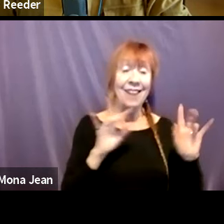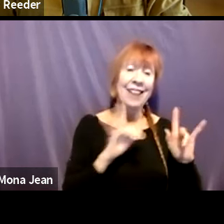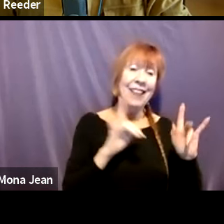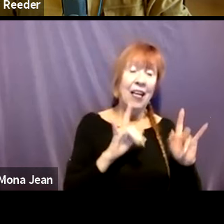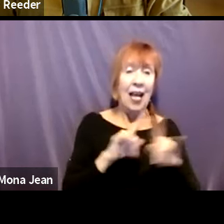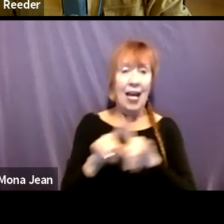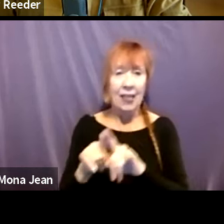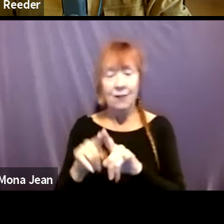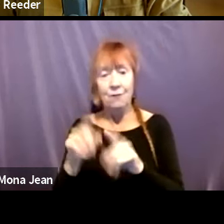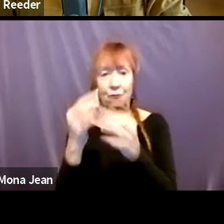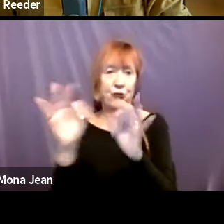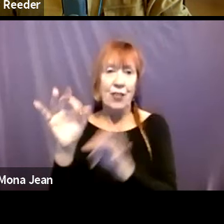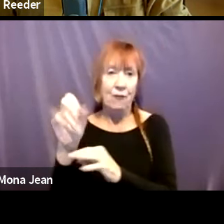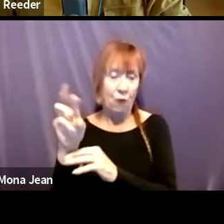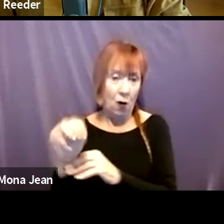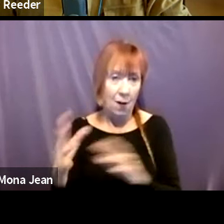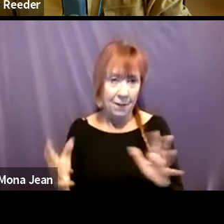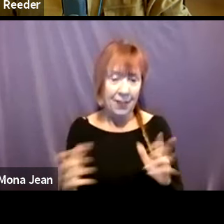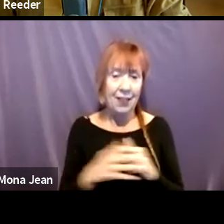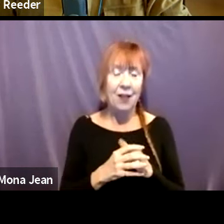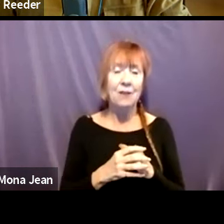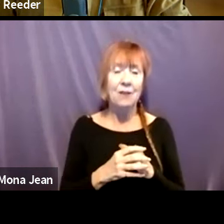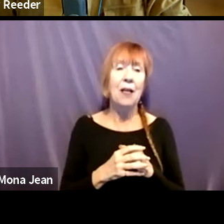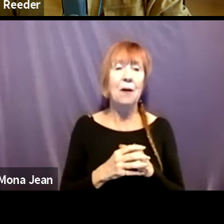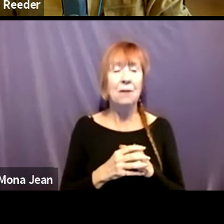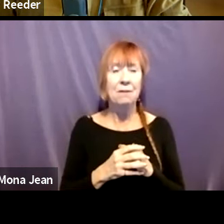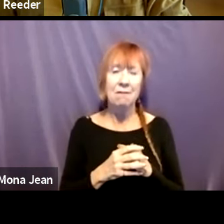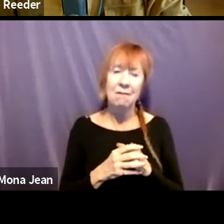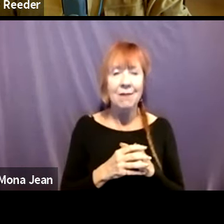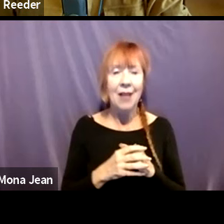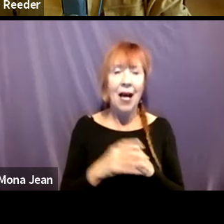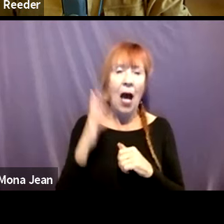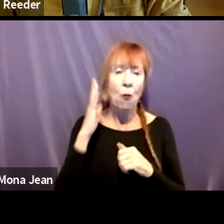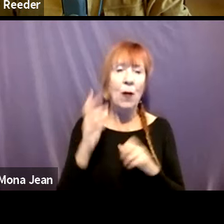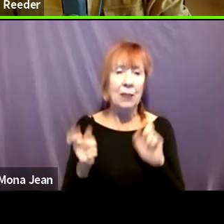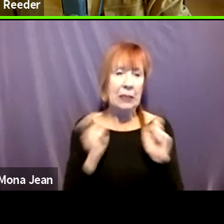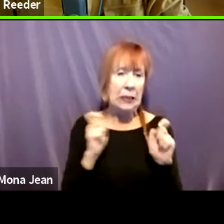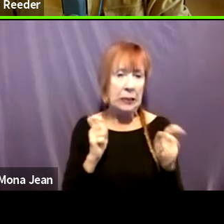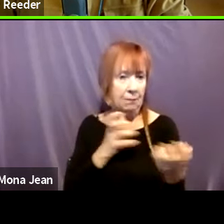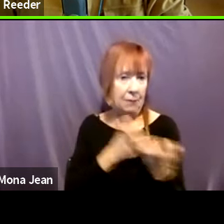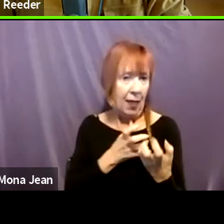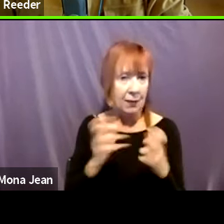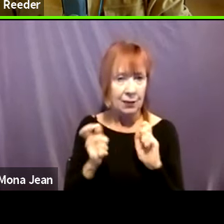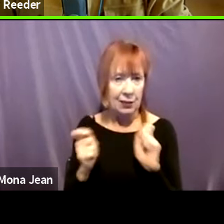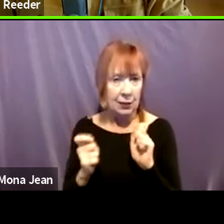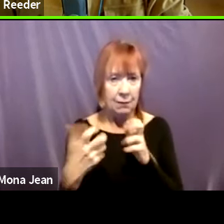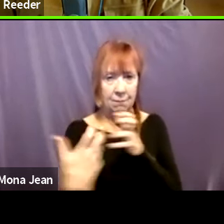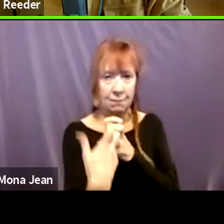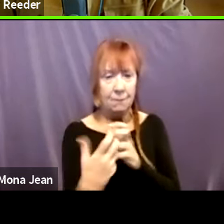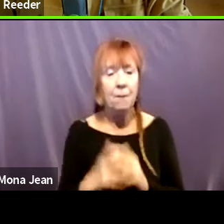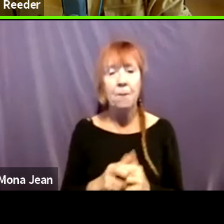and one's a little bit more clean than the other one. Okay. Jeffrey, were you gonna